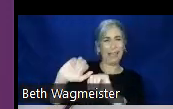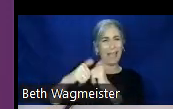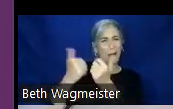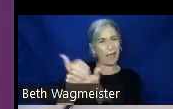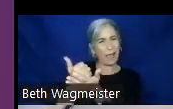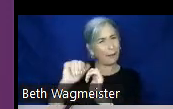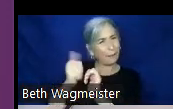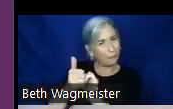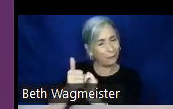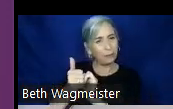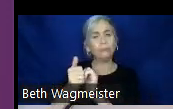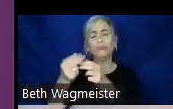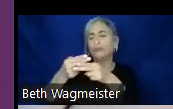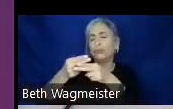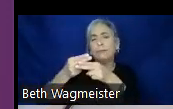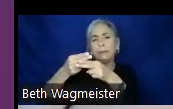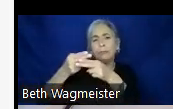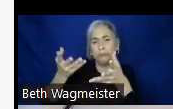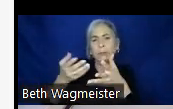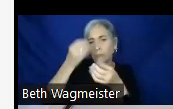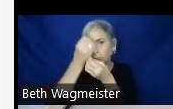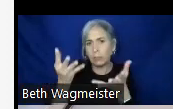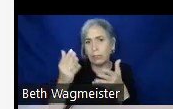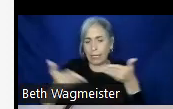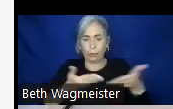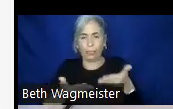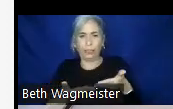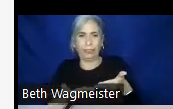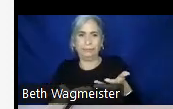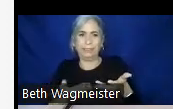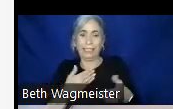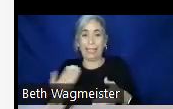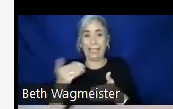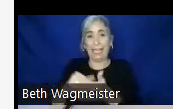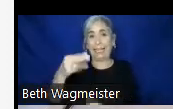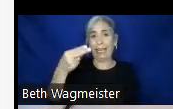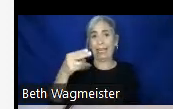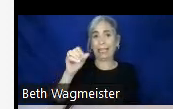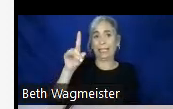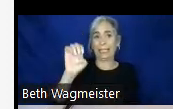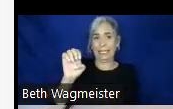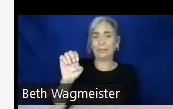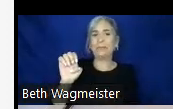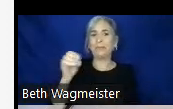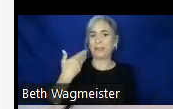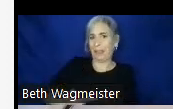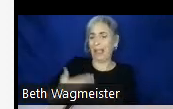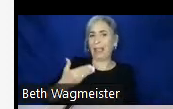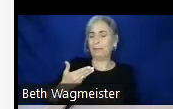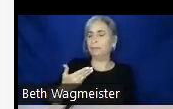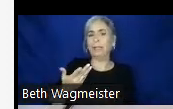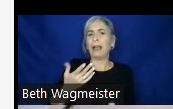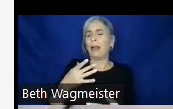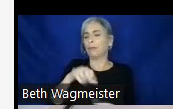Briefly a quick introduction, my name is Hidde as Susanna said. I like to blog. I write about